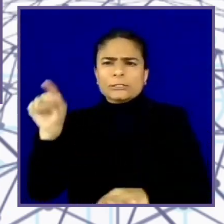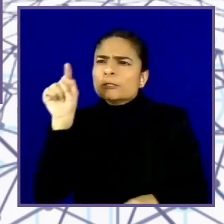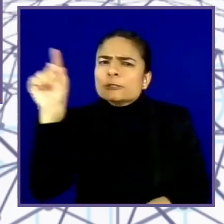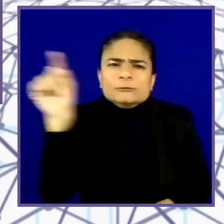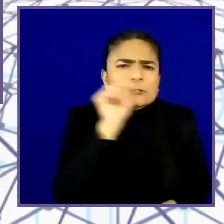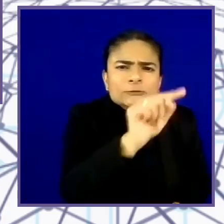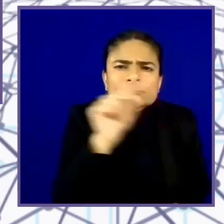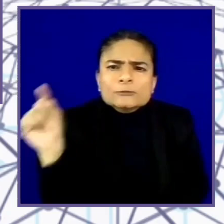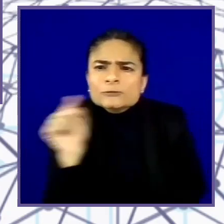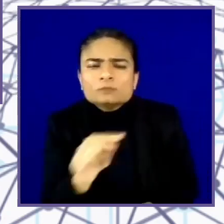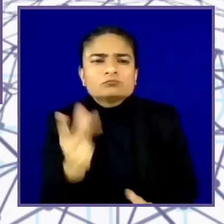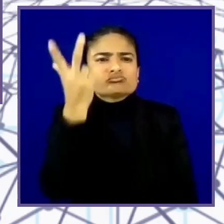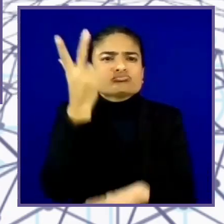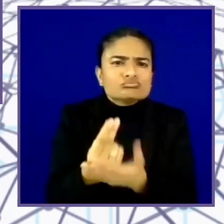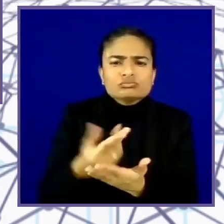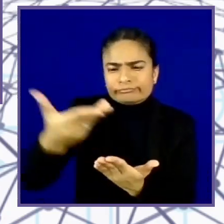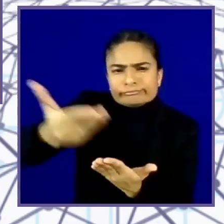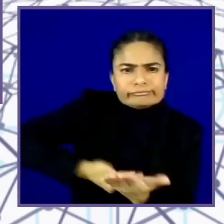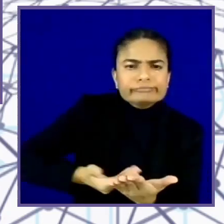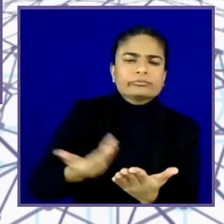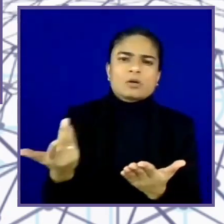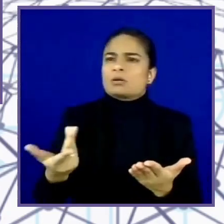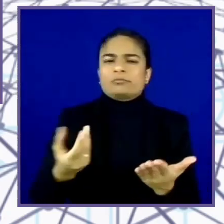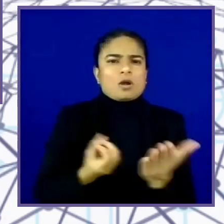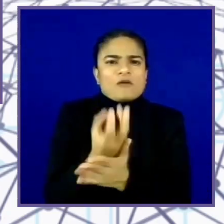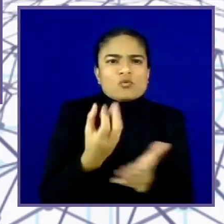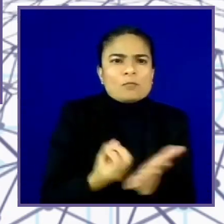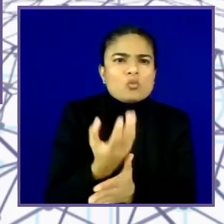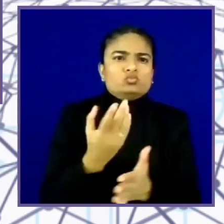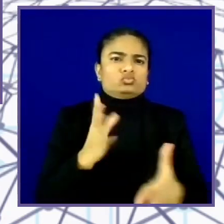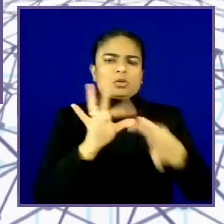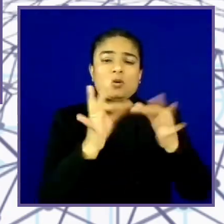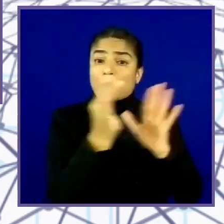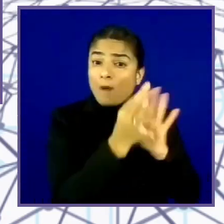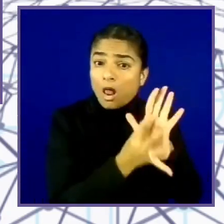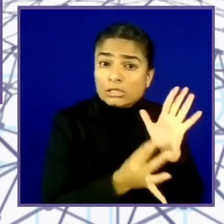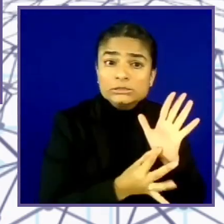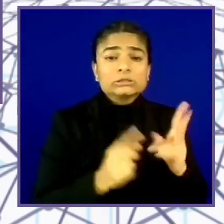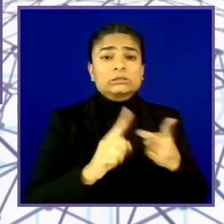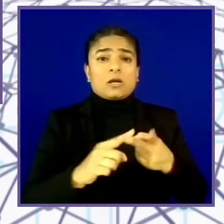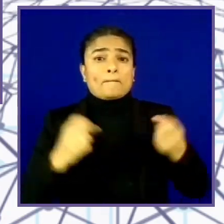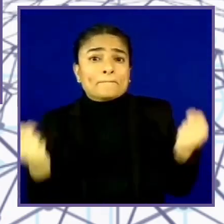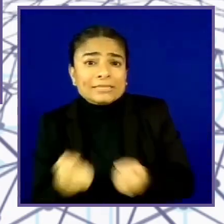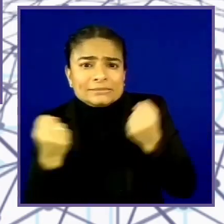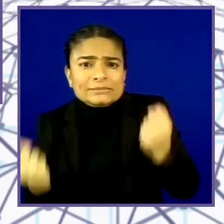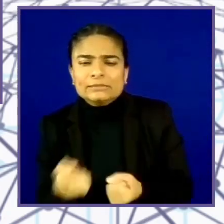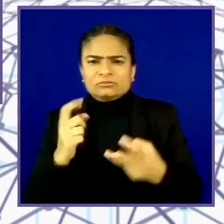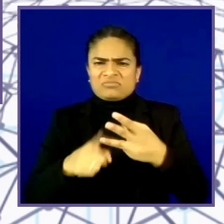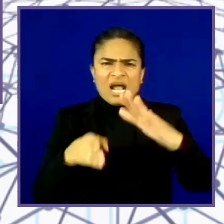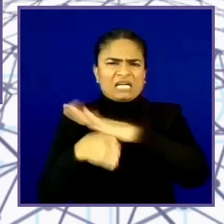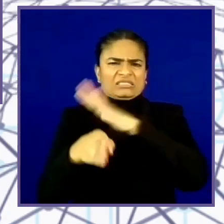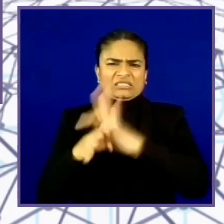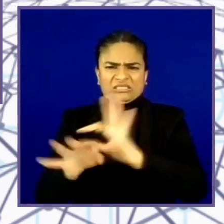if we also travel further south in Latin America, we can arrive to Sandander, Argentina,